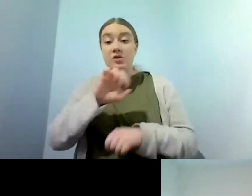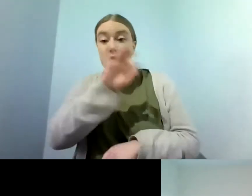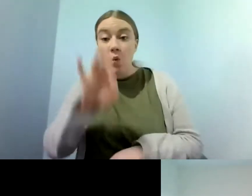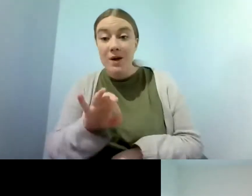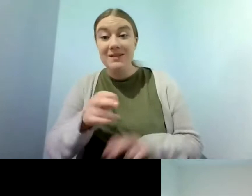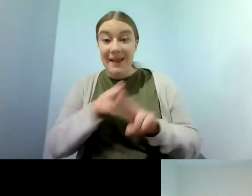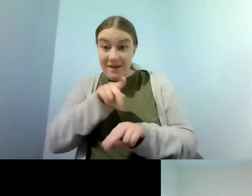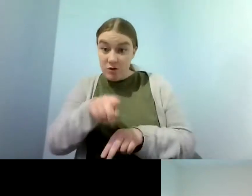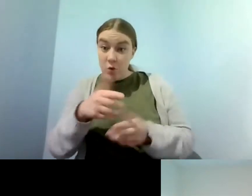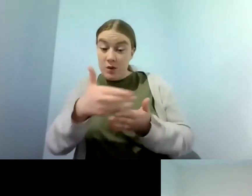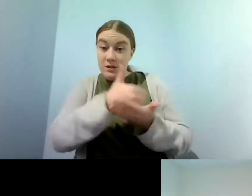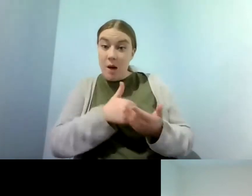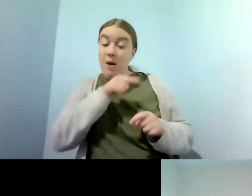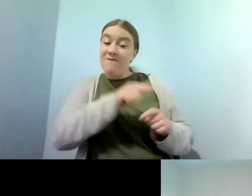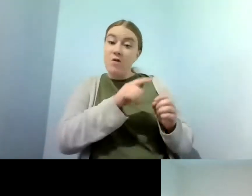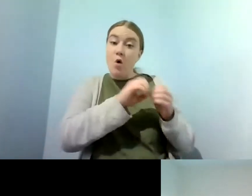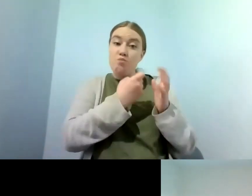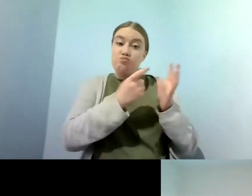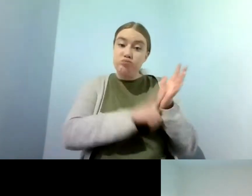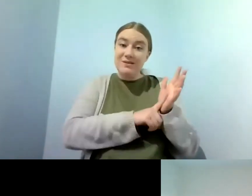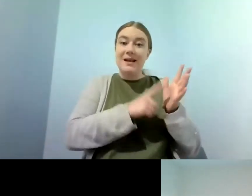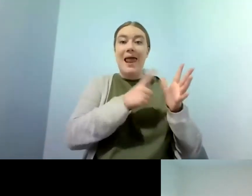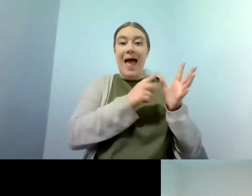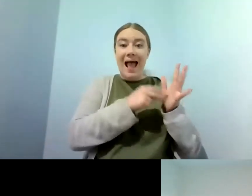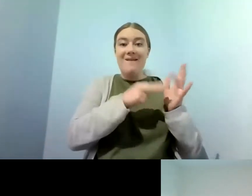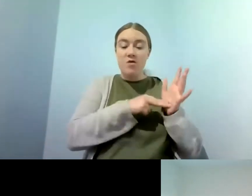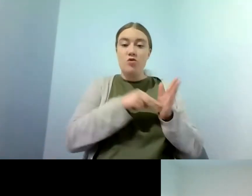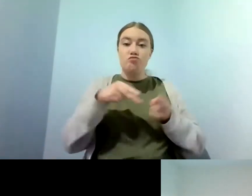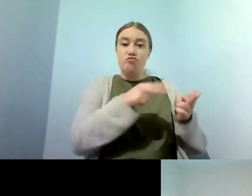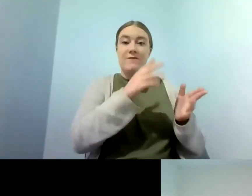sampling for the bristol avon rivers trust then it's those that you need to send your data to